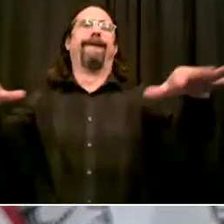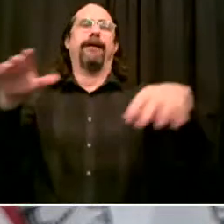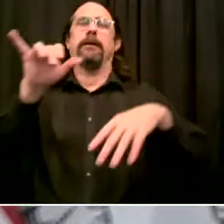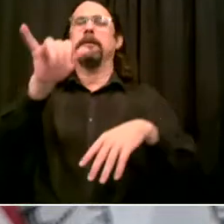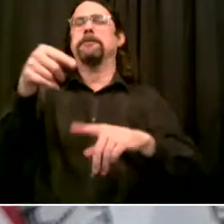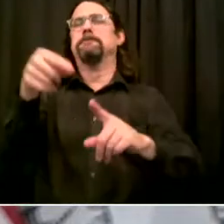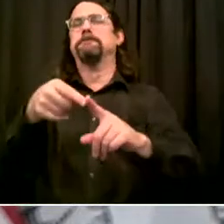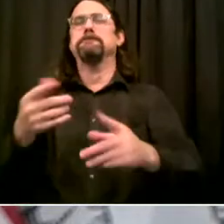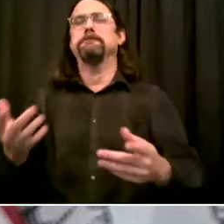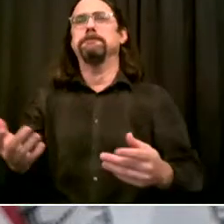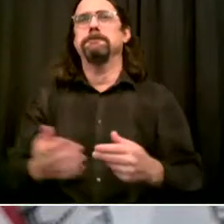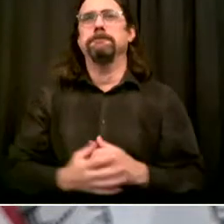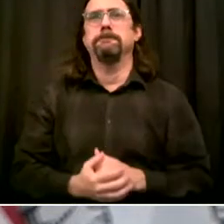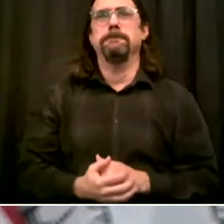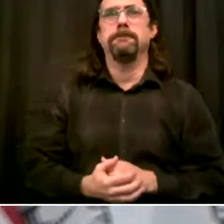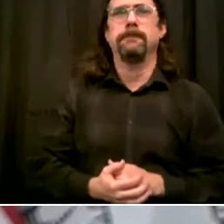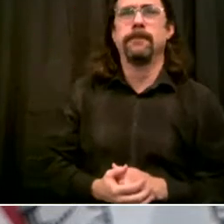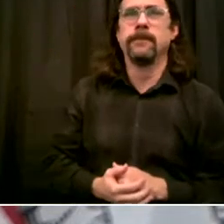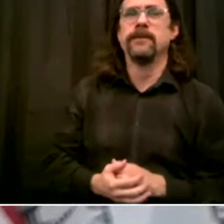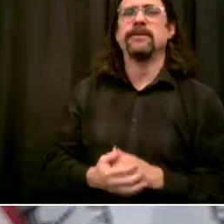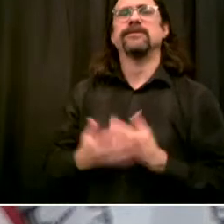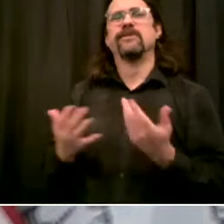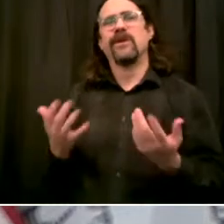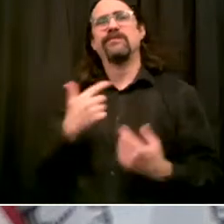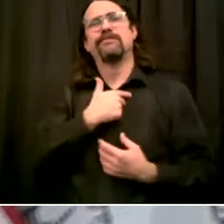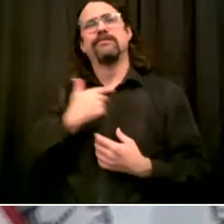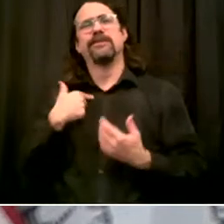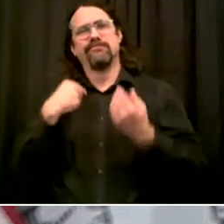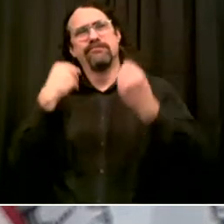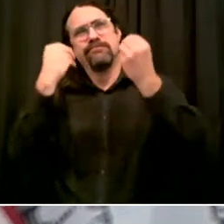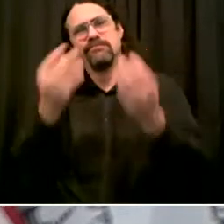DO ENGAGE IT. THAT IS THE